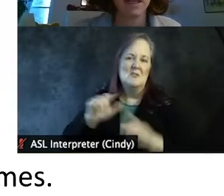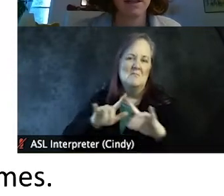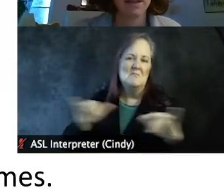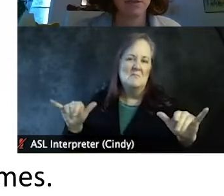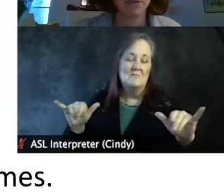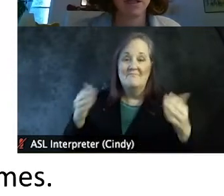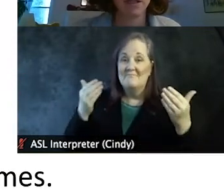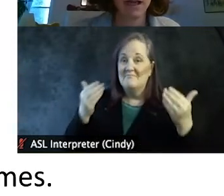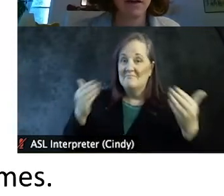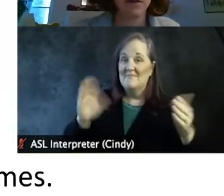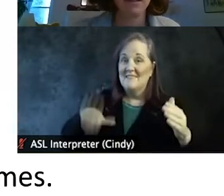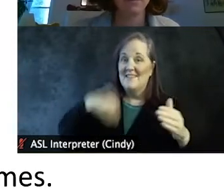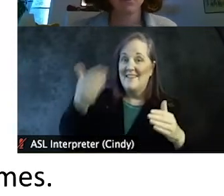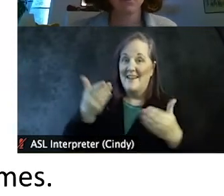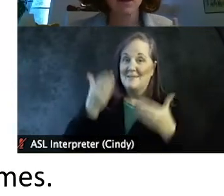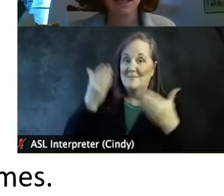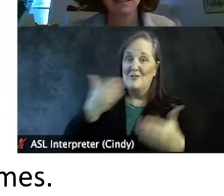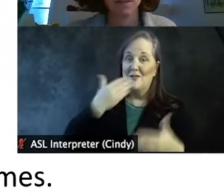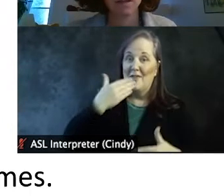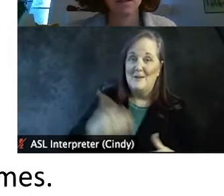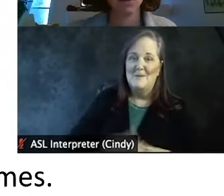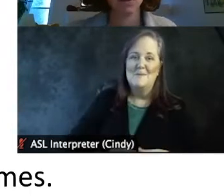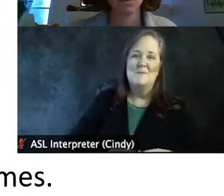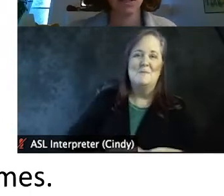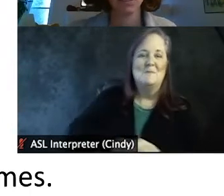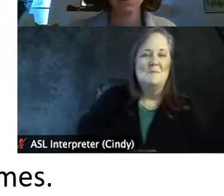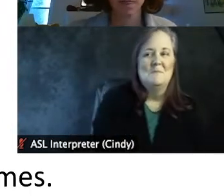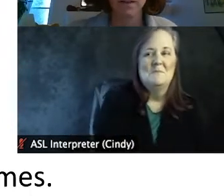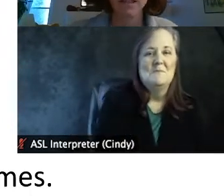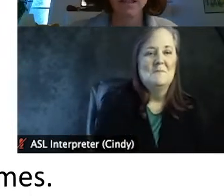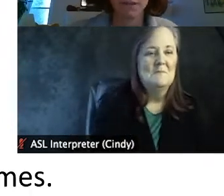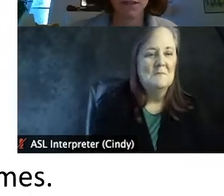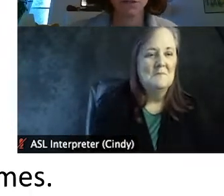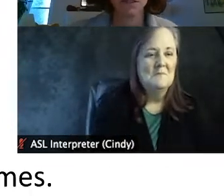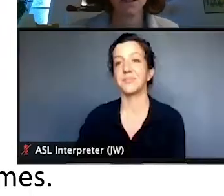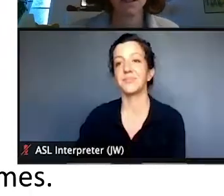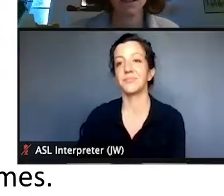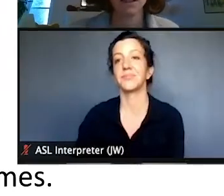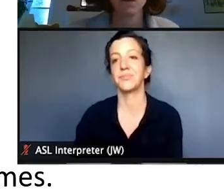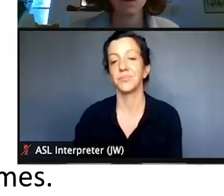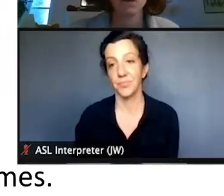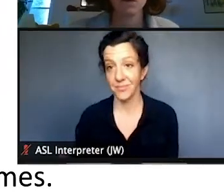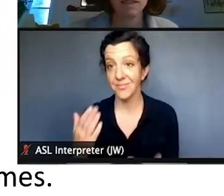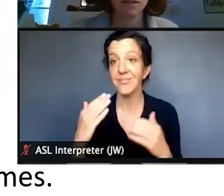is that what it would allow in three types of situations felony punishment for those who steal